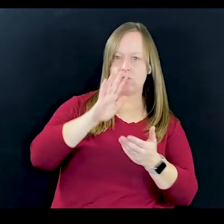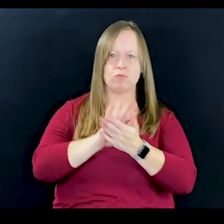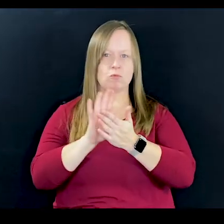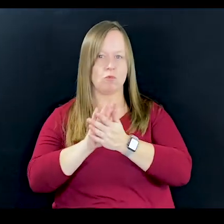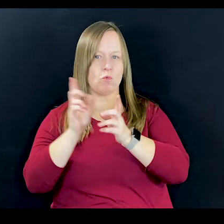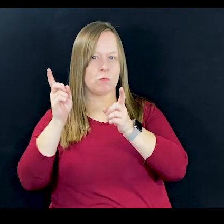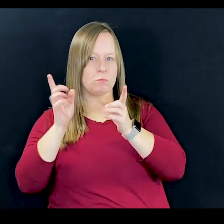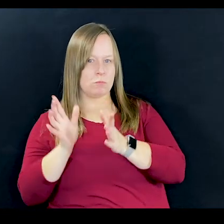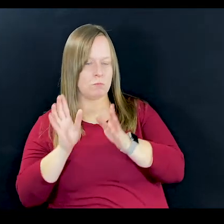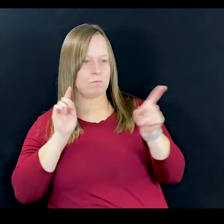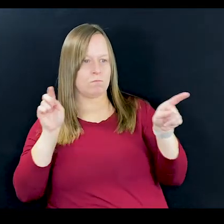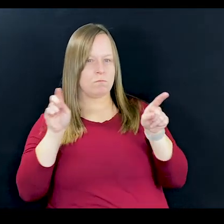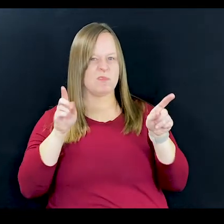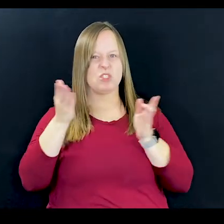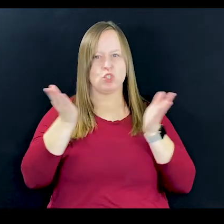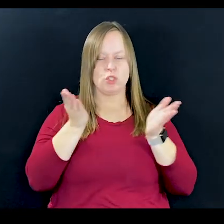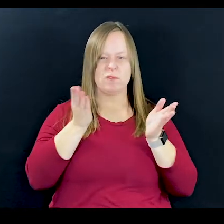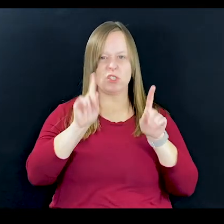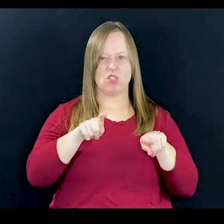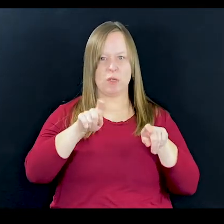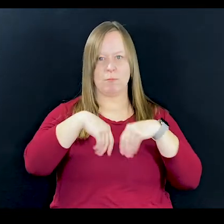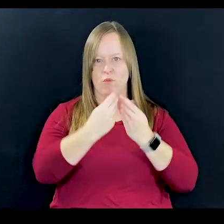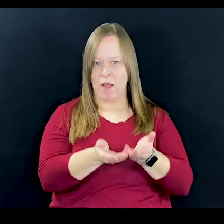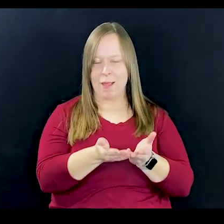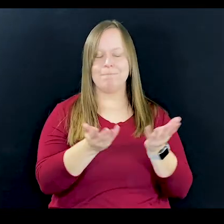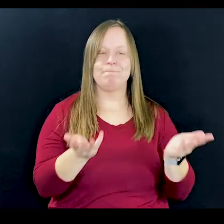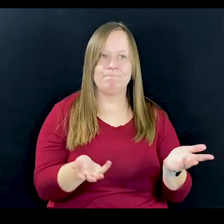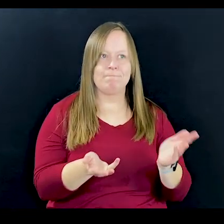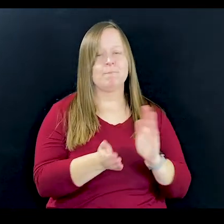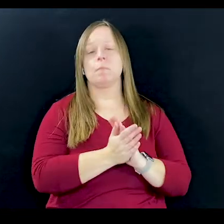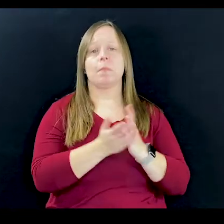and school officials regarding what services should be provided, and that